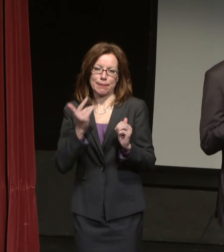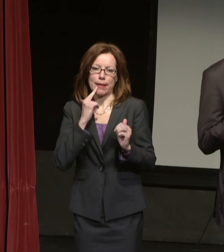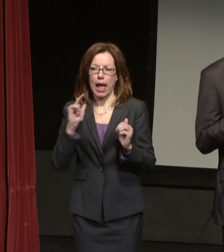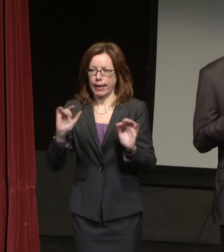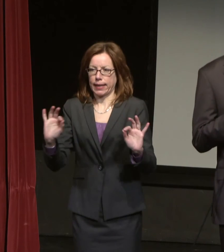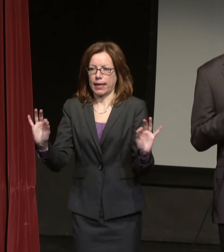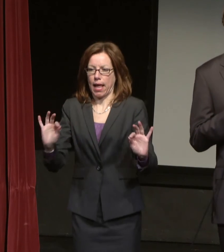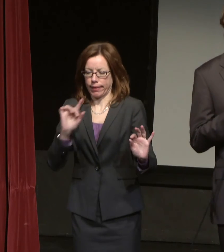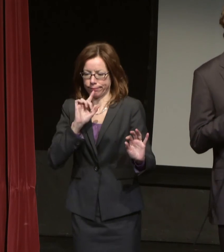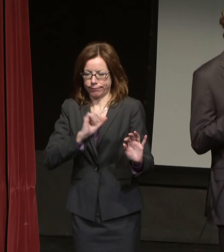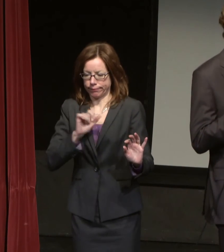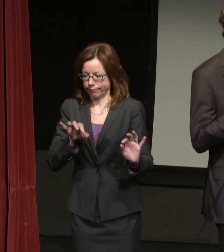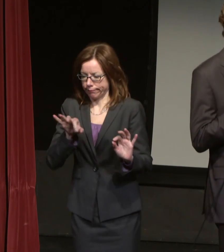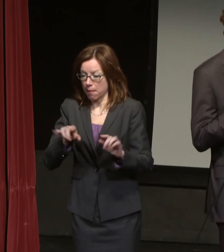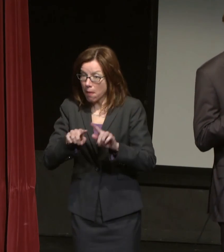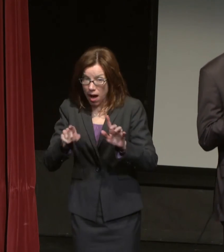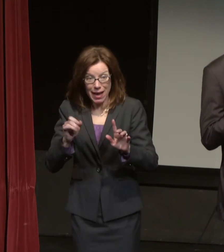but if you are leading by example, that can help.